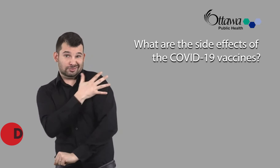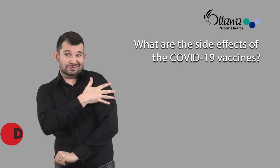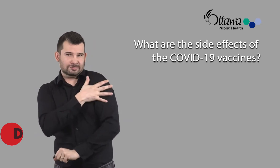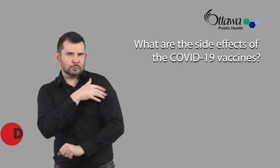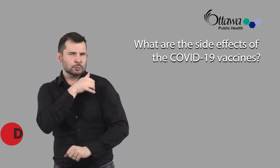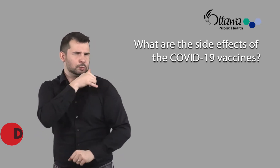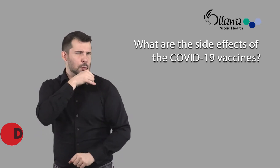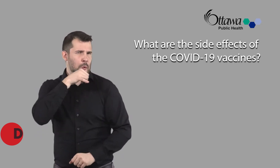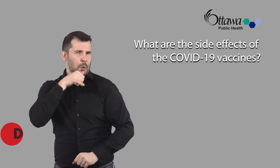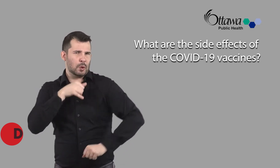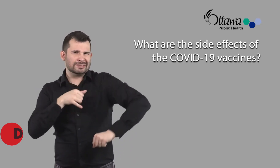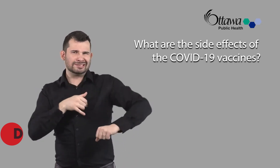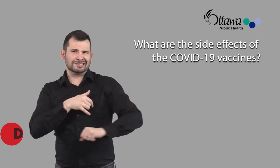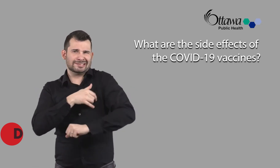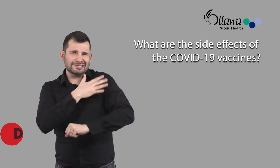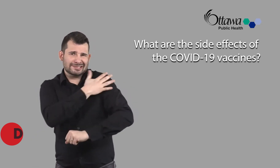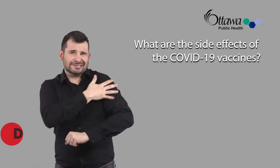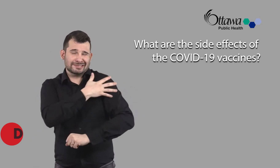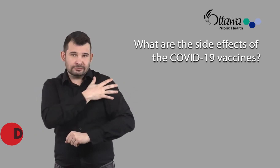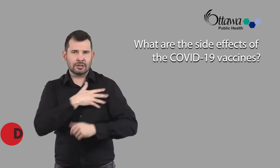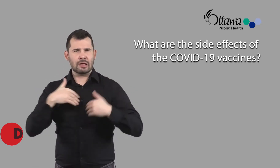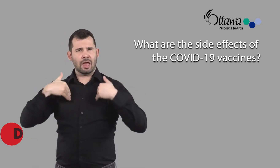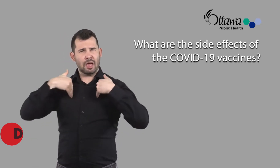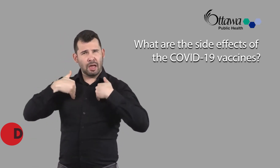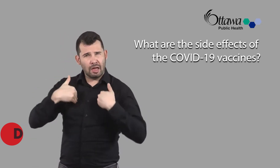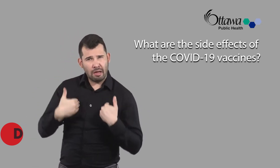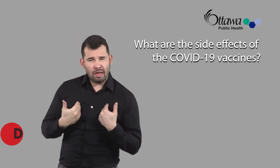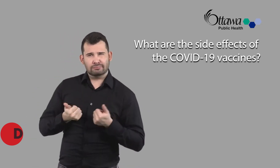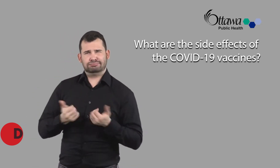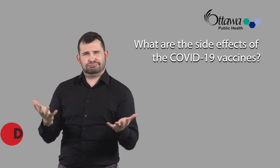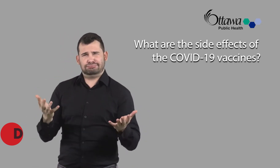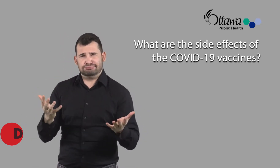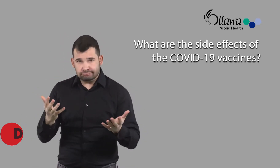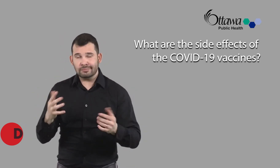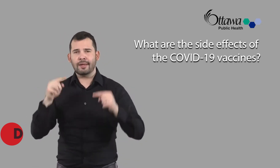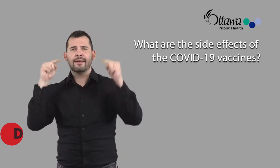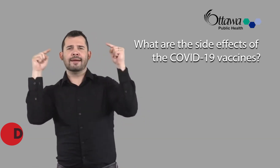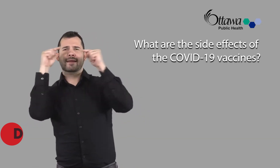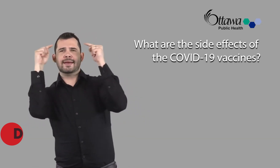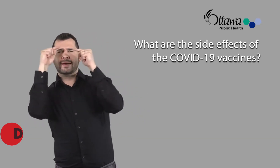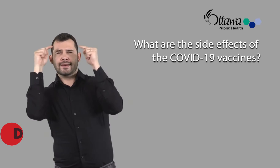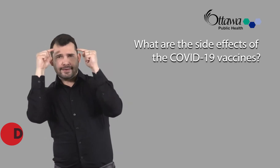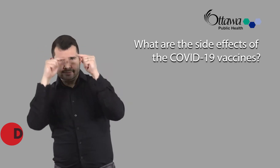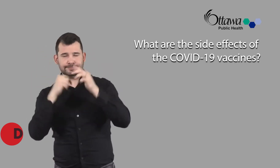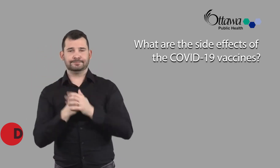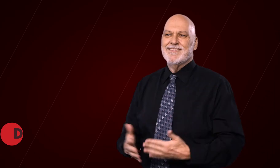is soreness in the arm, tiredness, or headaches.